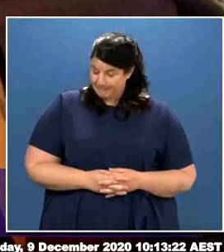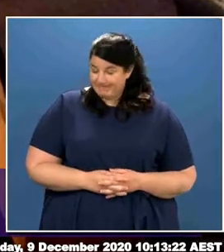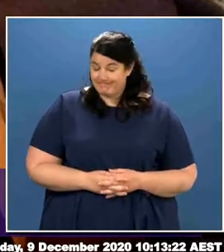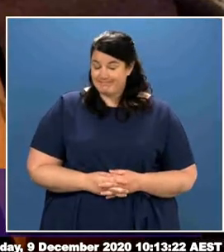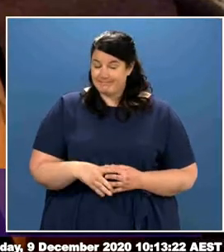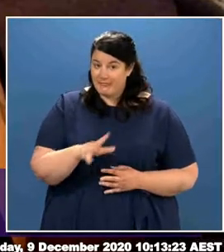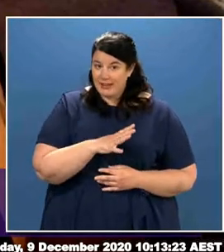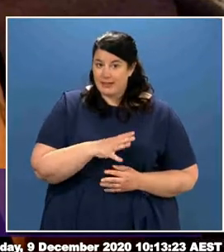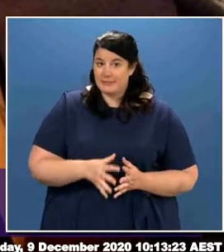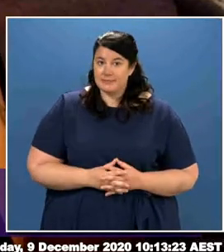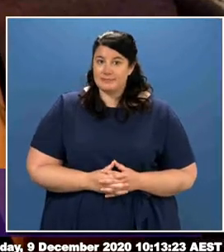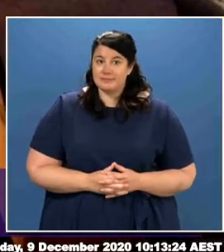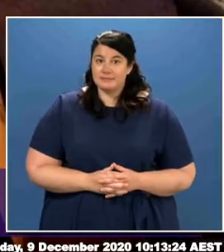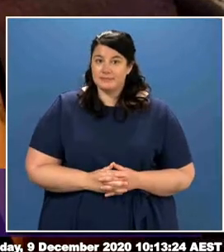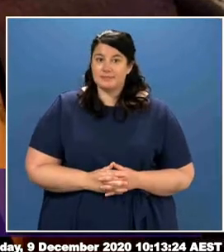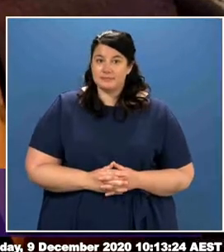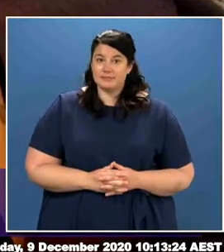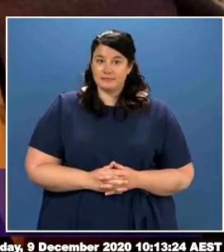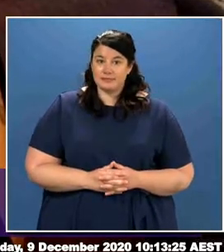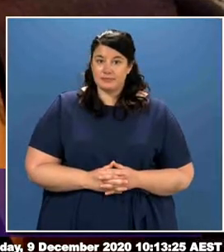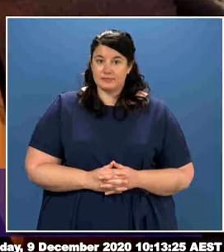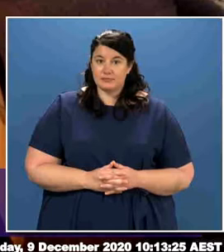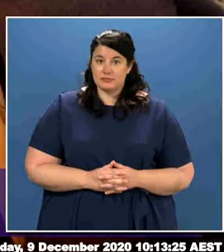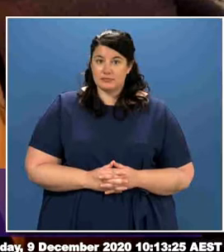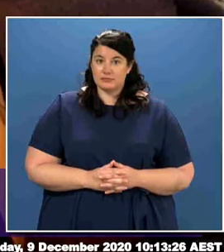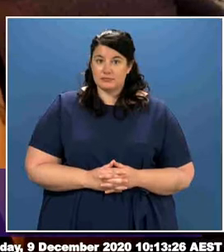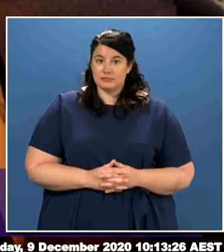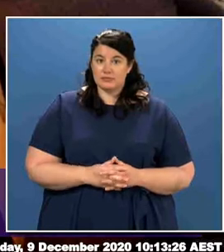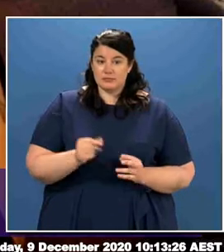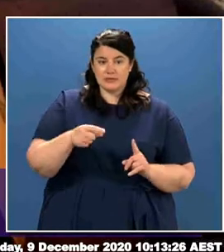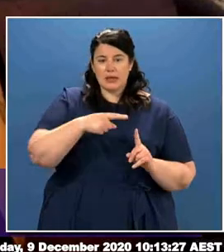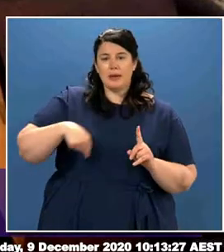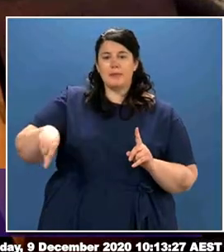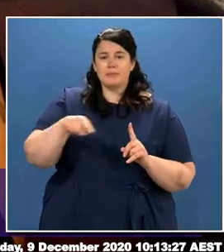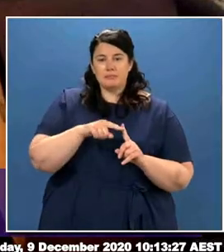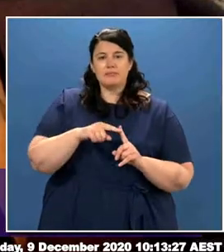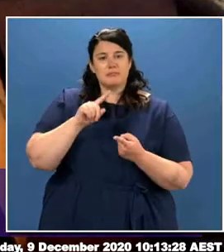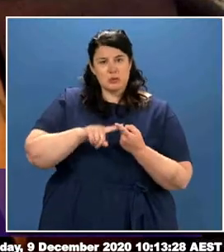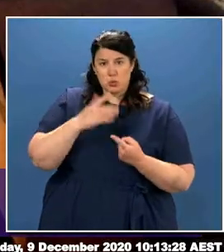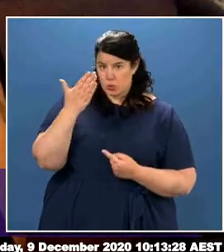And some of the participants, I assume, were still at school? Yes, many were still in school.